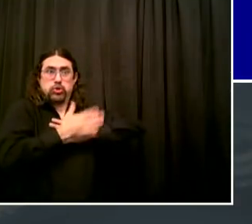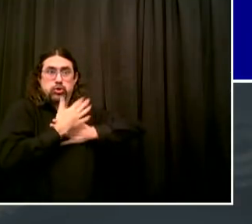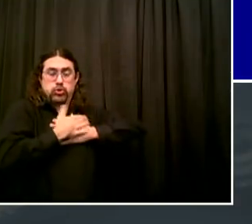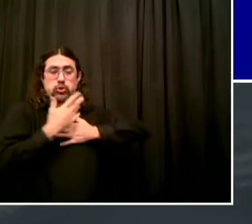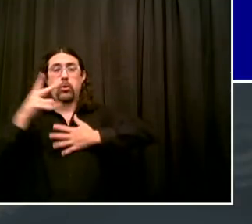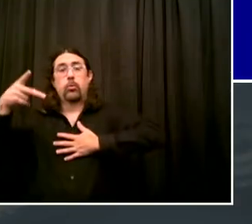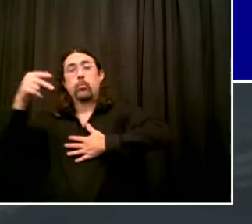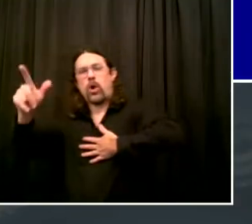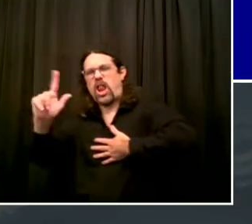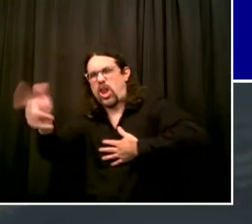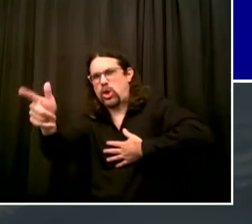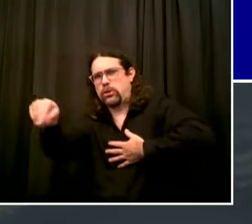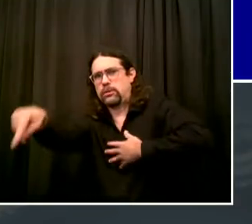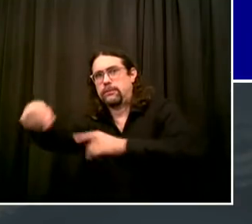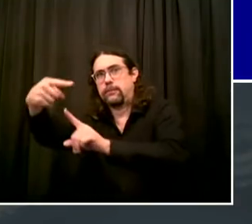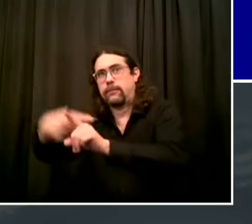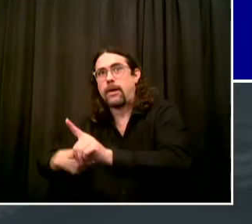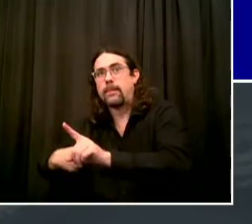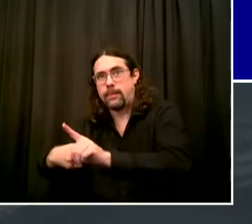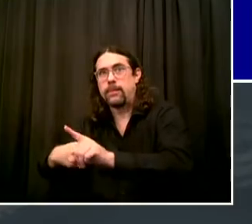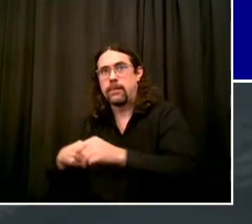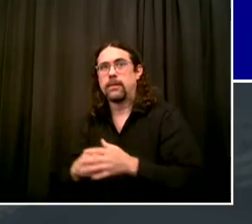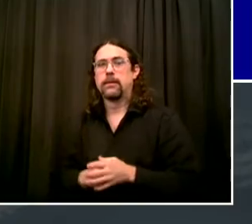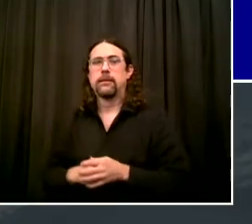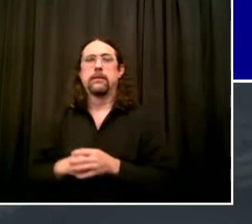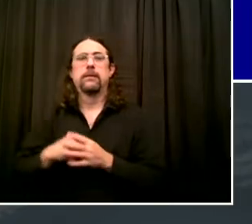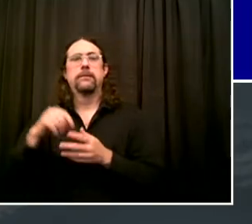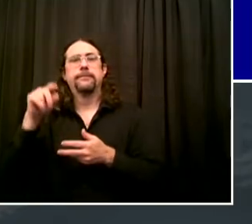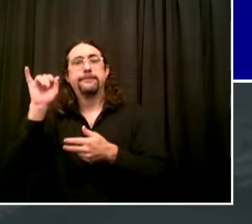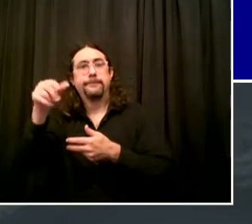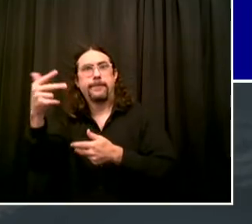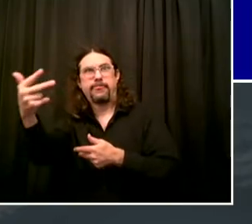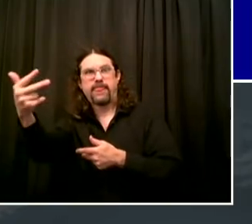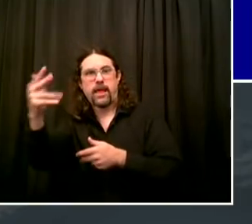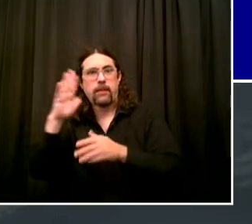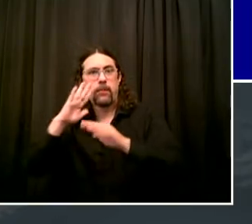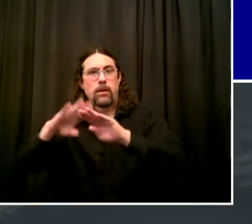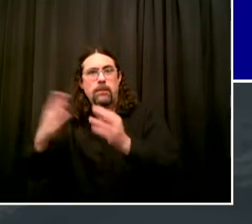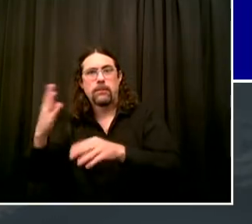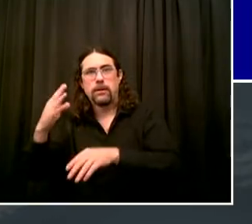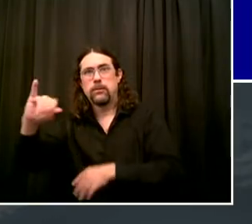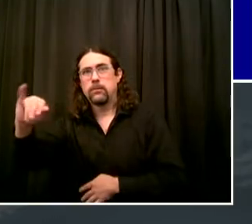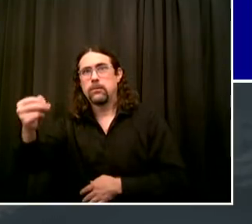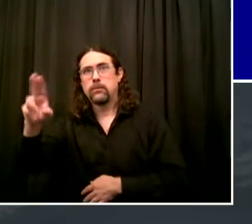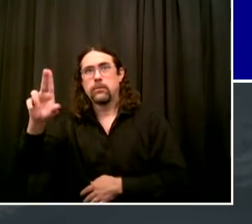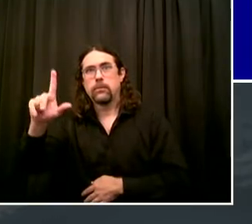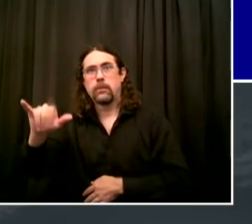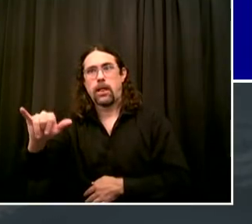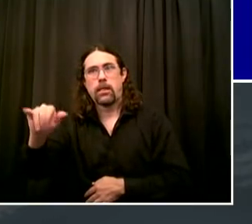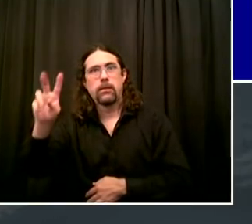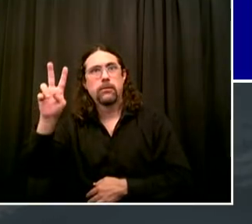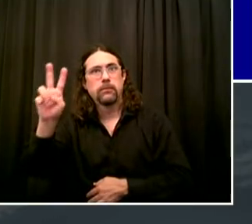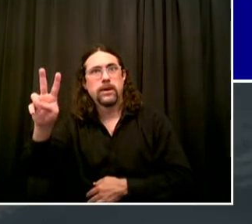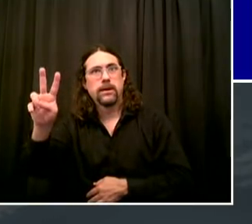SCREE WNIH T THREE BEING OPE N AND THE REMAINDER IS